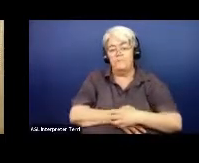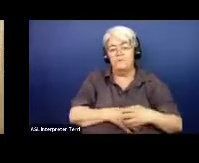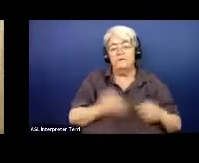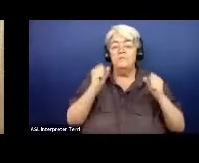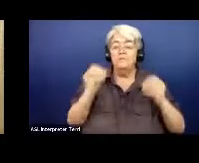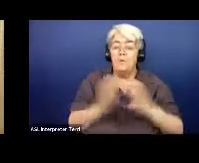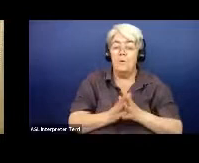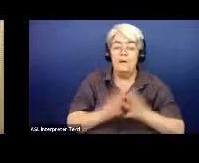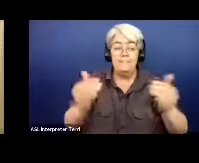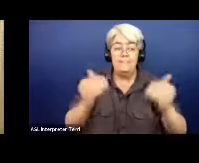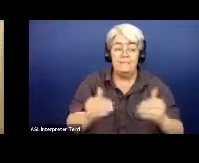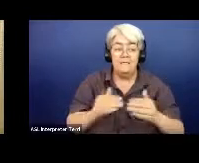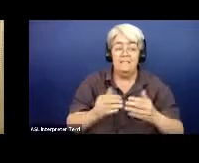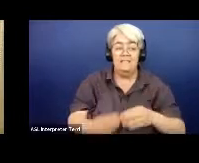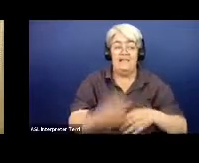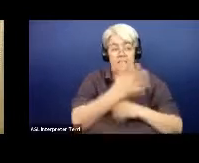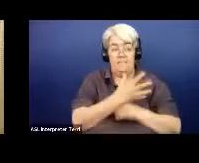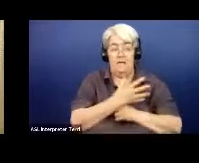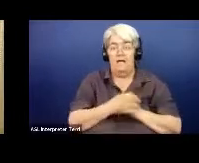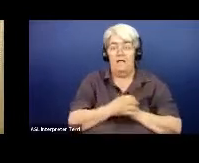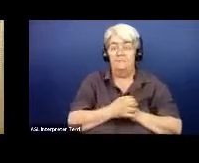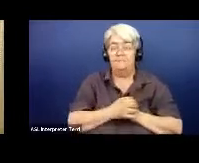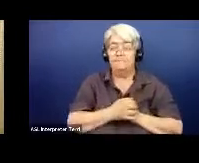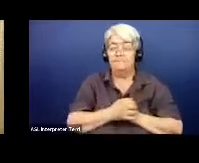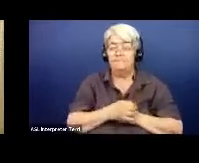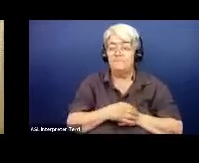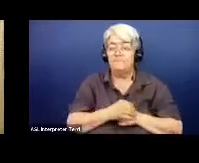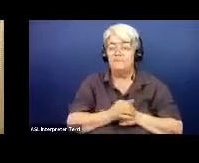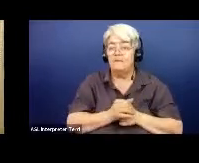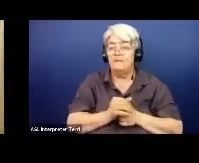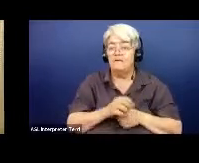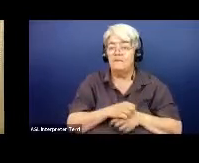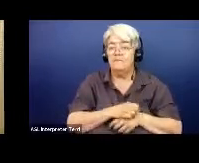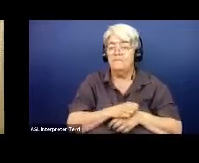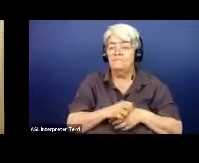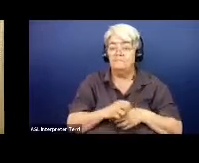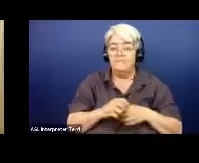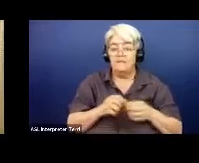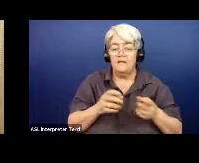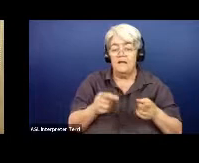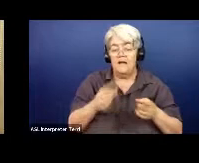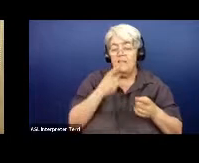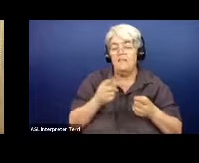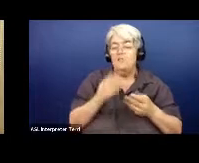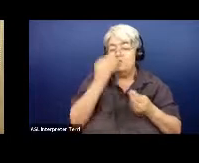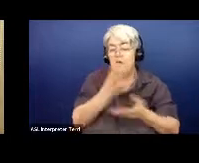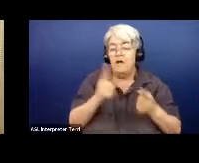on to the next slide. I wanted to do a little bit of a wrap up and share the guide also